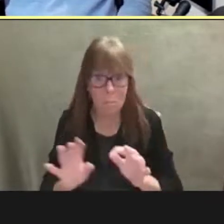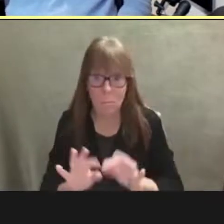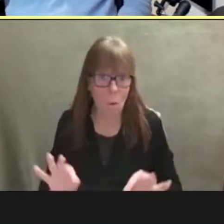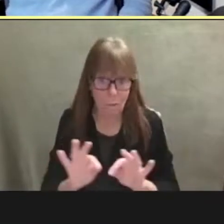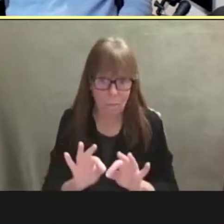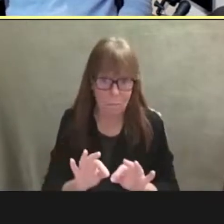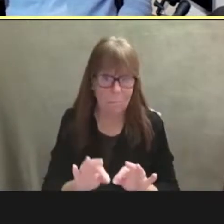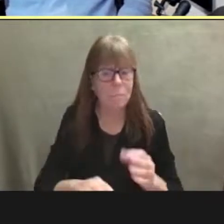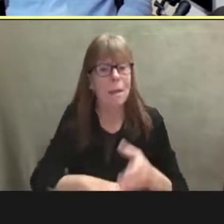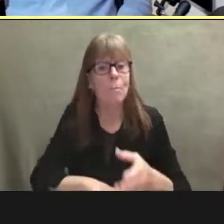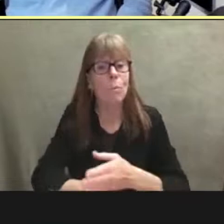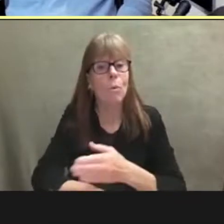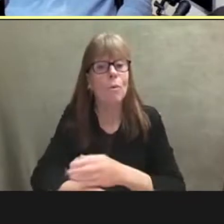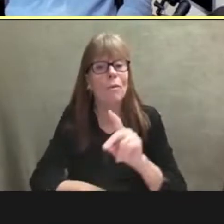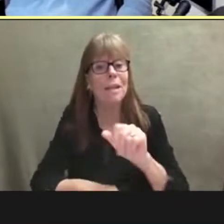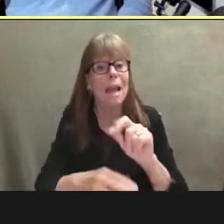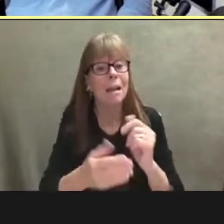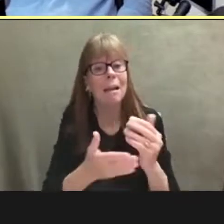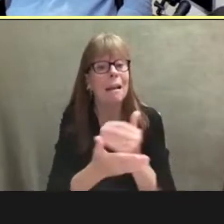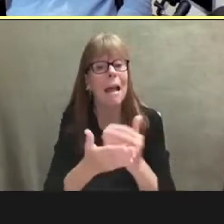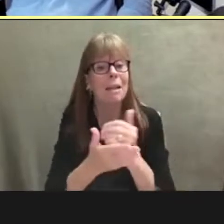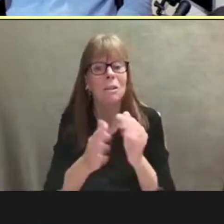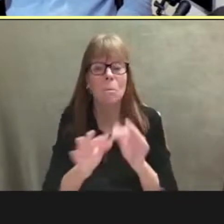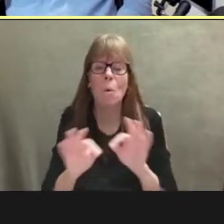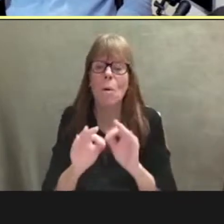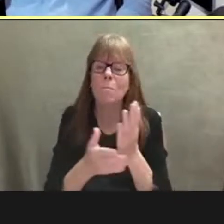is a vital part of achieving health equity for people with disabilities.